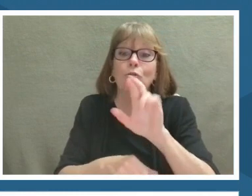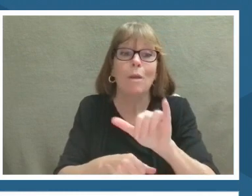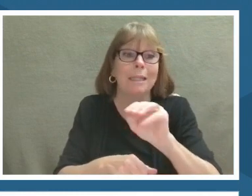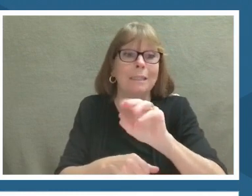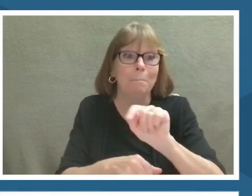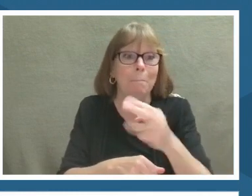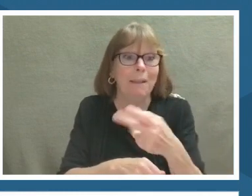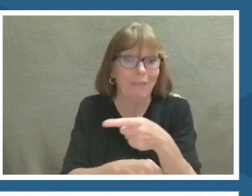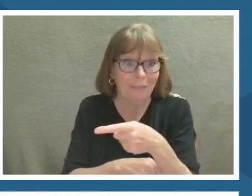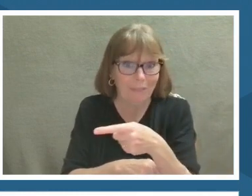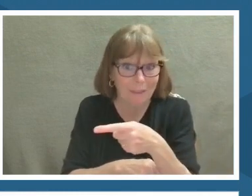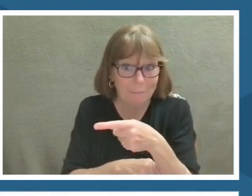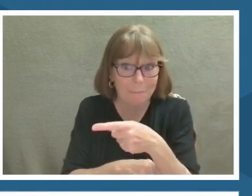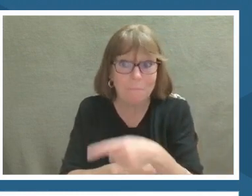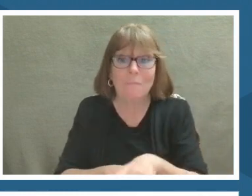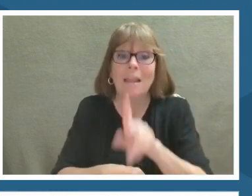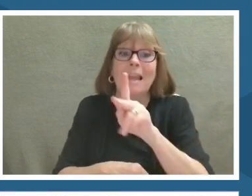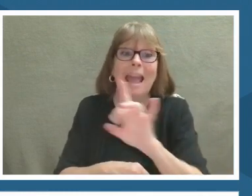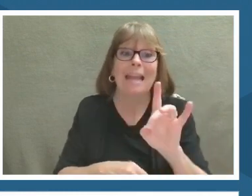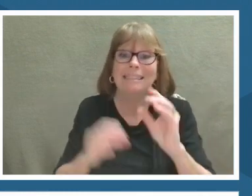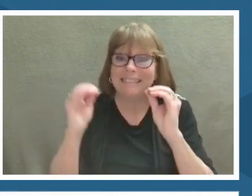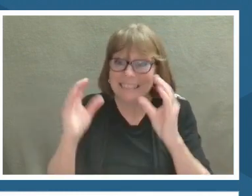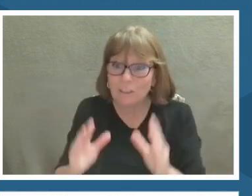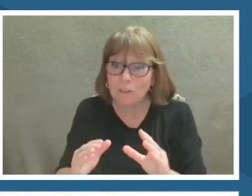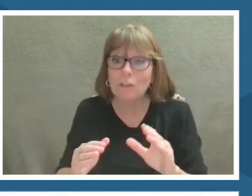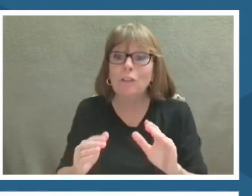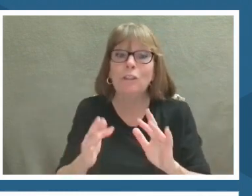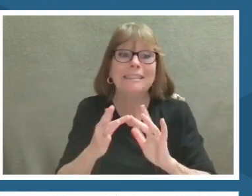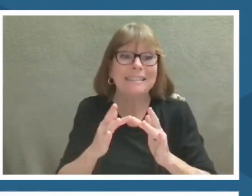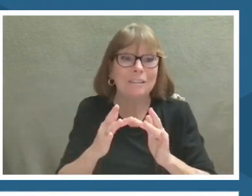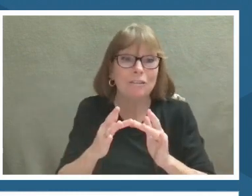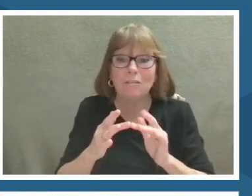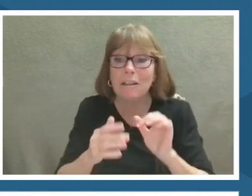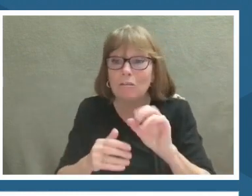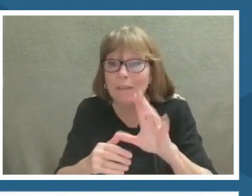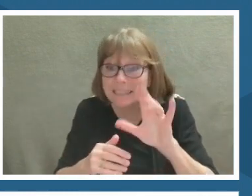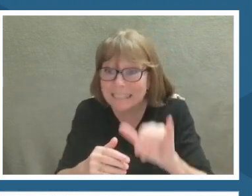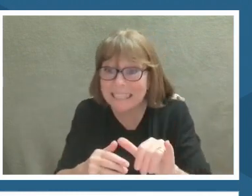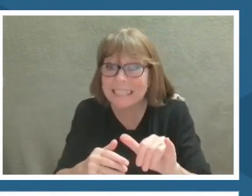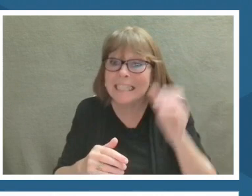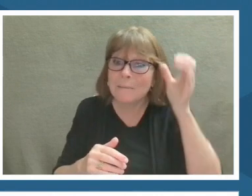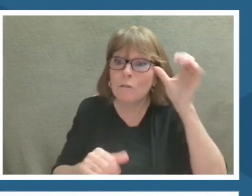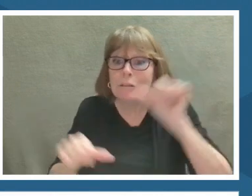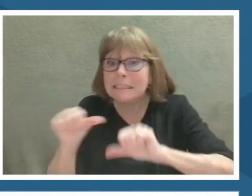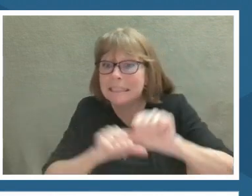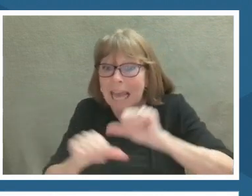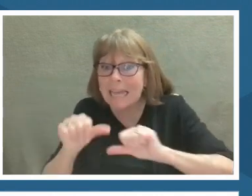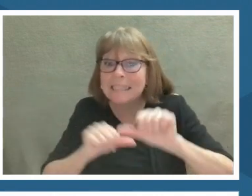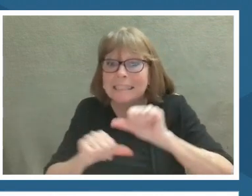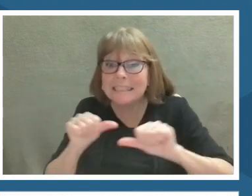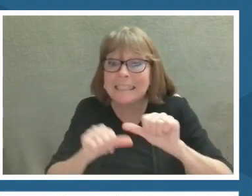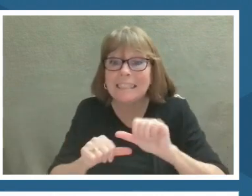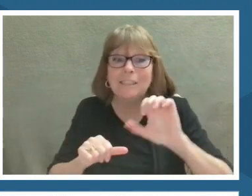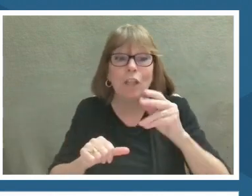k-8 teacher in digital literacy computer science and making at chester arthur